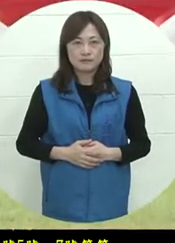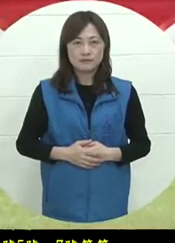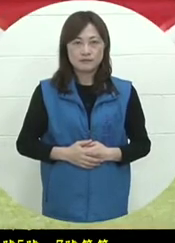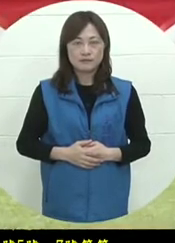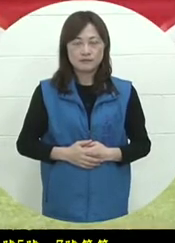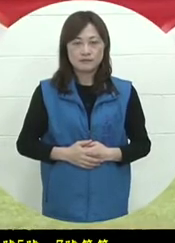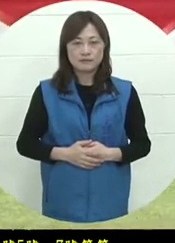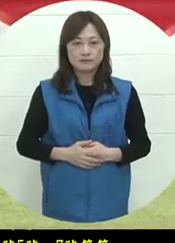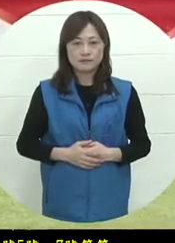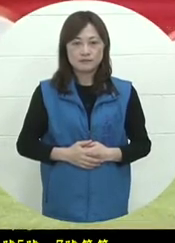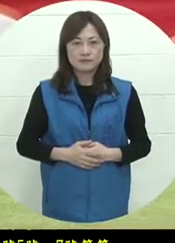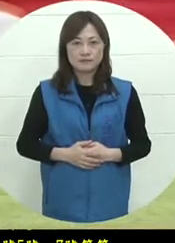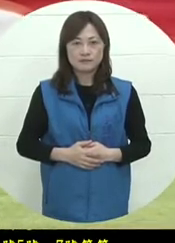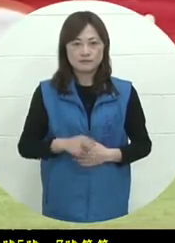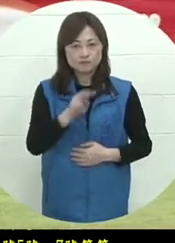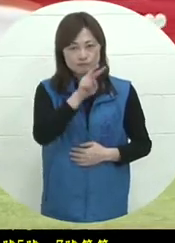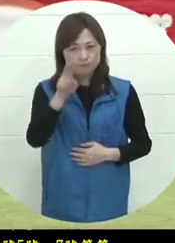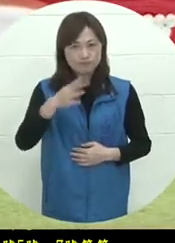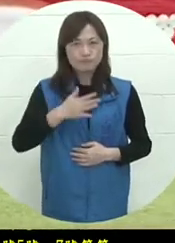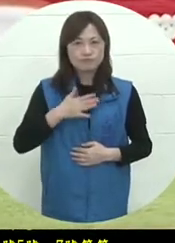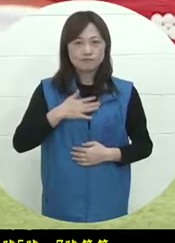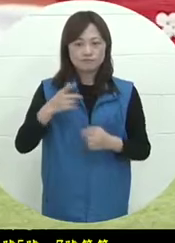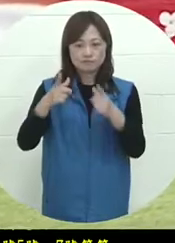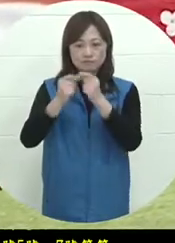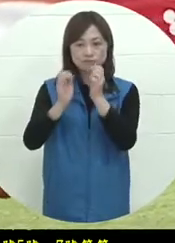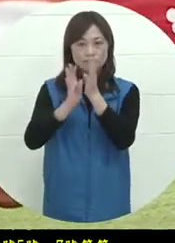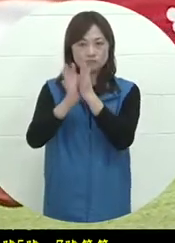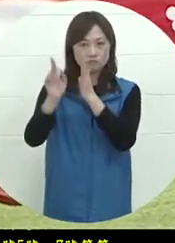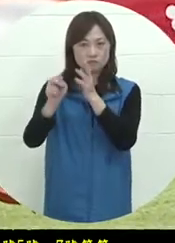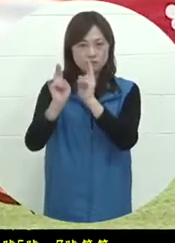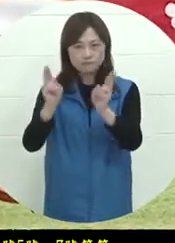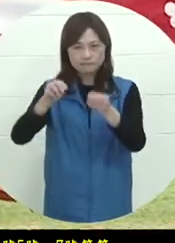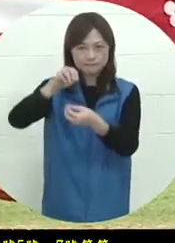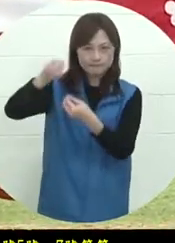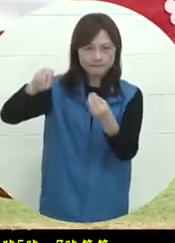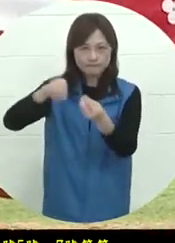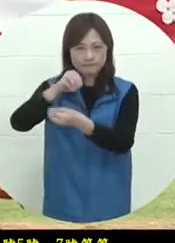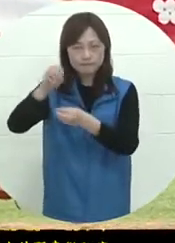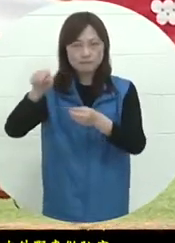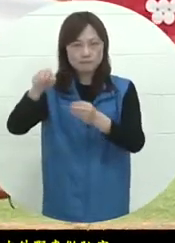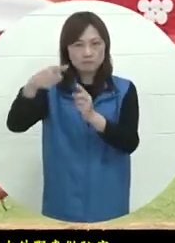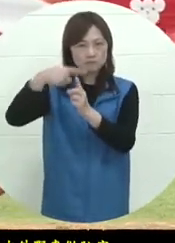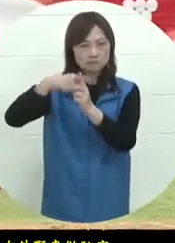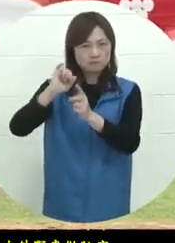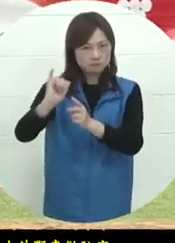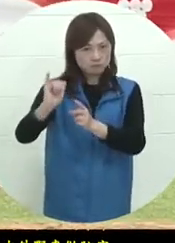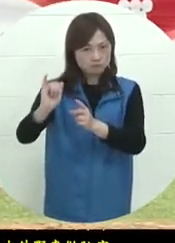I also felt that in addition to the depth of the Japanese team and the stable strength of the players,